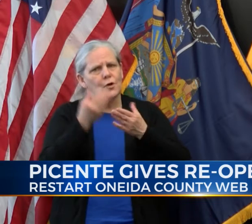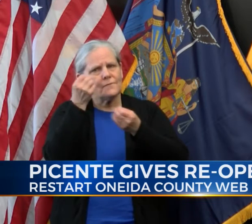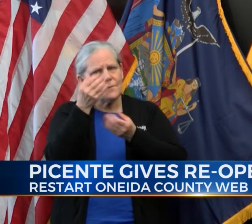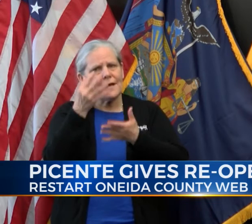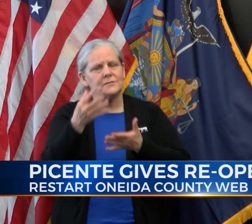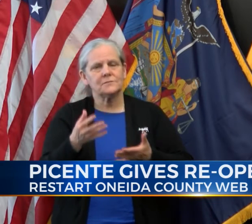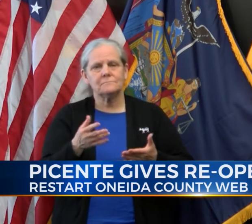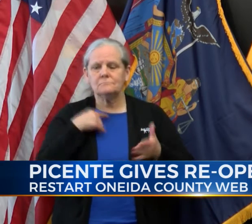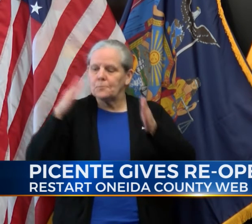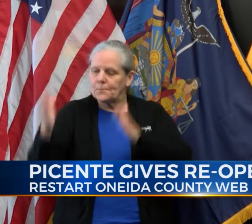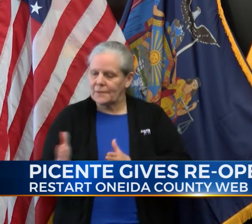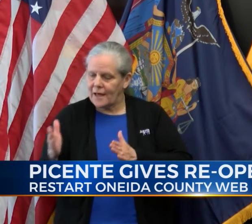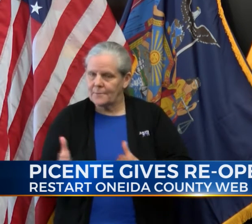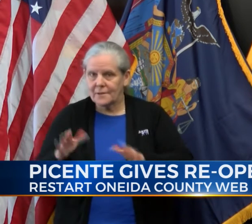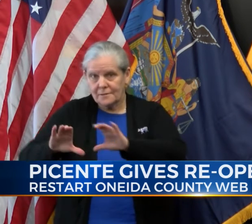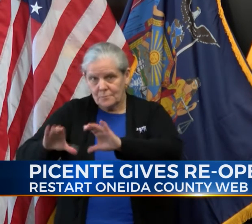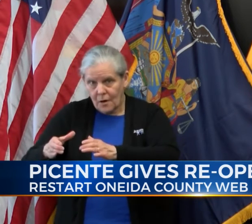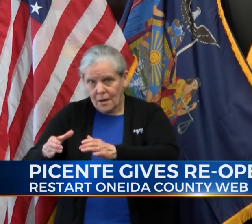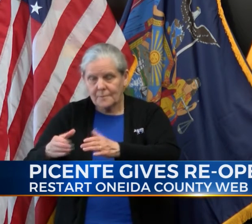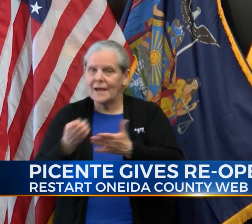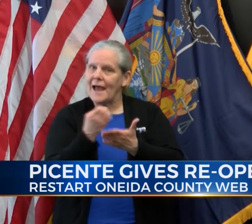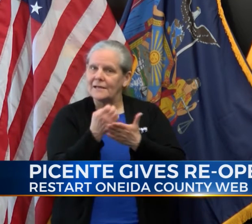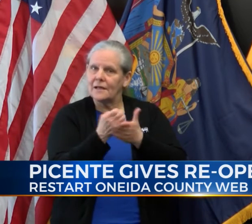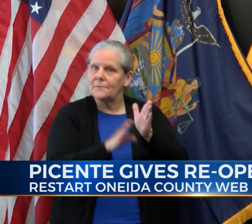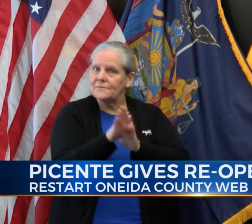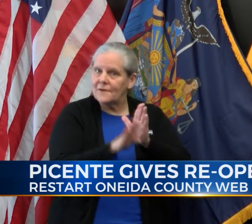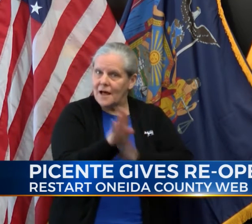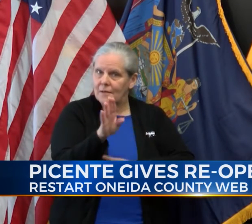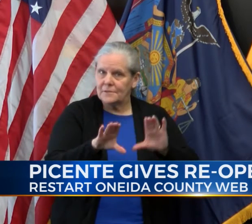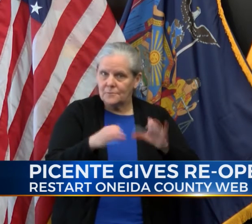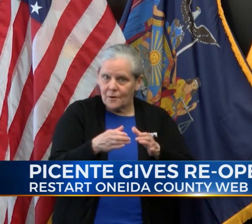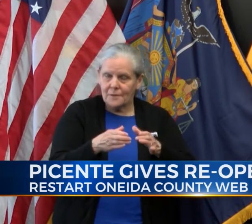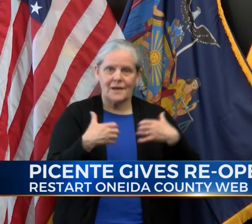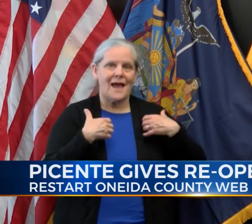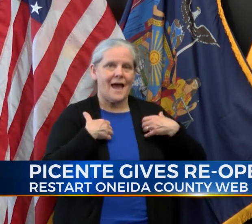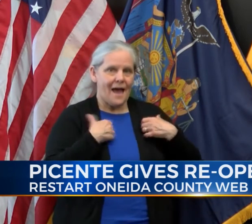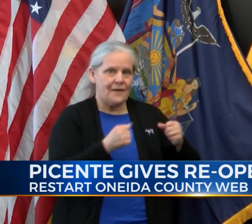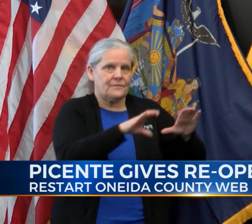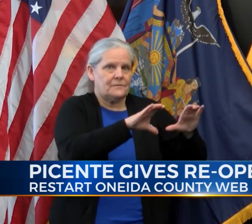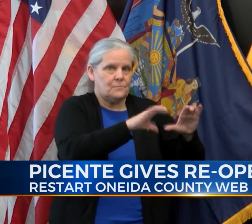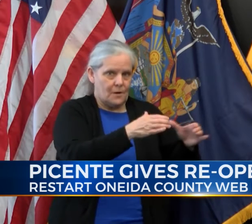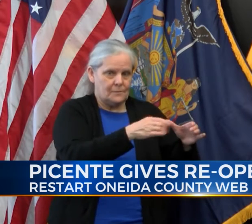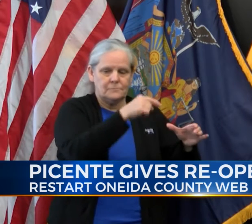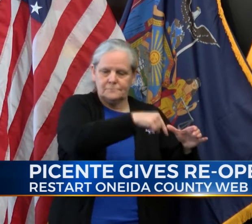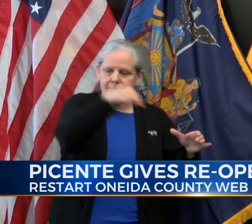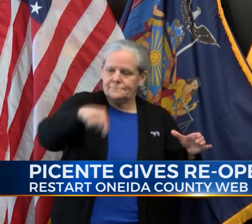BUSINESSES. THESE ARE ALL VERY USEFUL INFORMATION THAT'E BEEN PIT TOGETHER THROUGH OUR PLANNING DEPARTMENT, OUR ECONOMIC DEVELOPMENT DEPARTMENT, OUR HEALTH